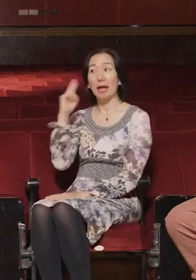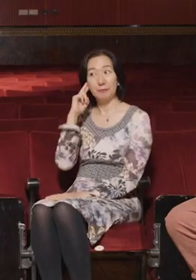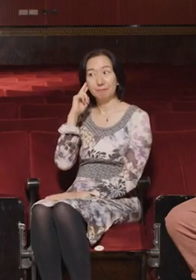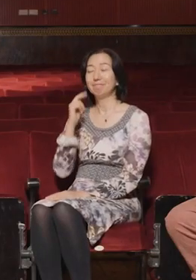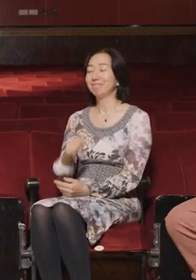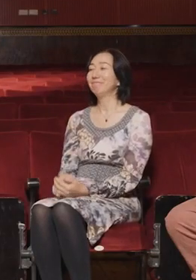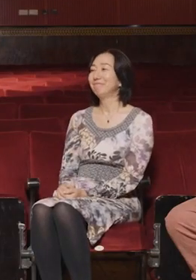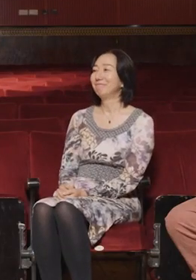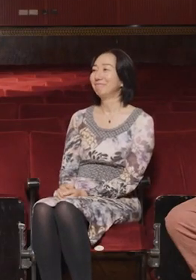And I'm deaf.